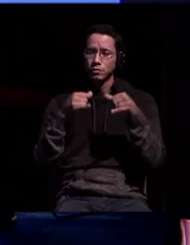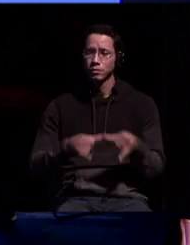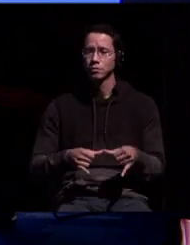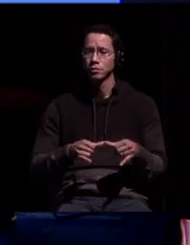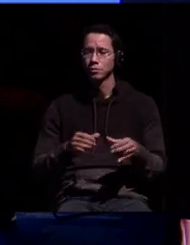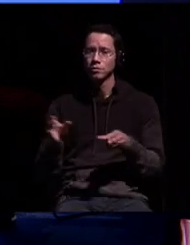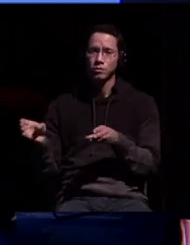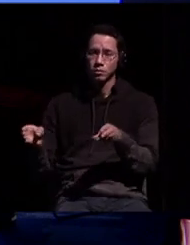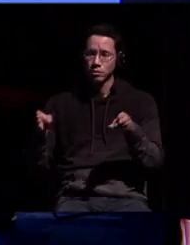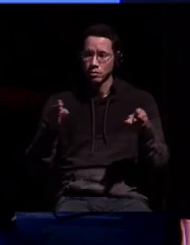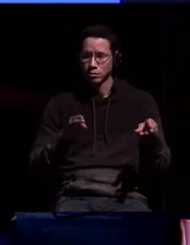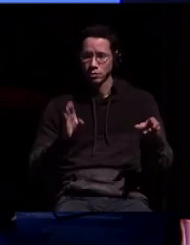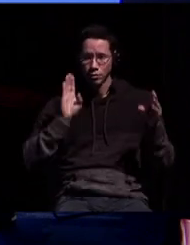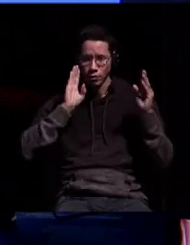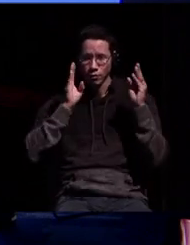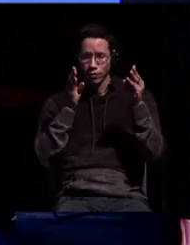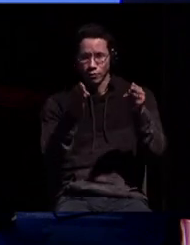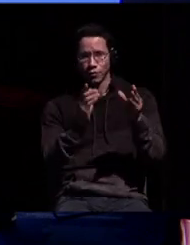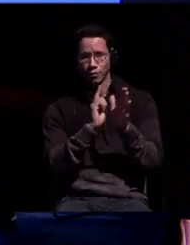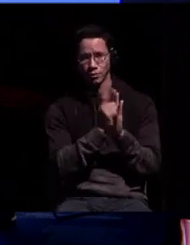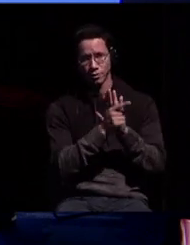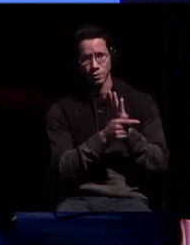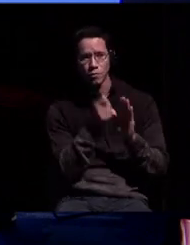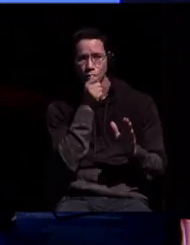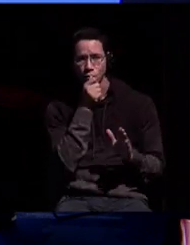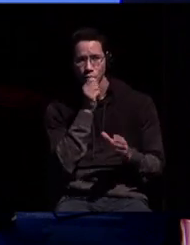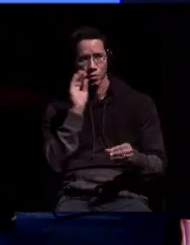is not being incorporated to tourism sustainability,